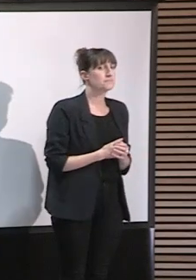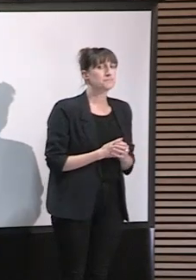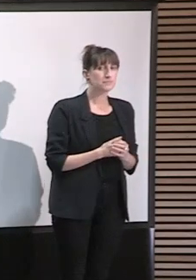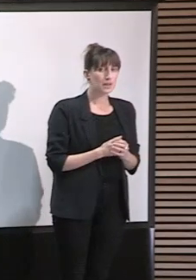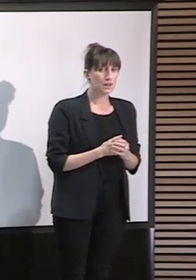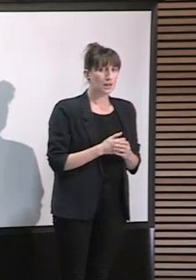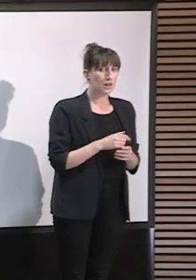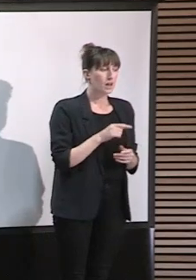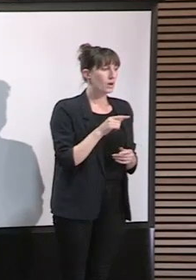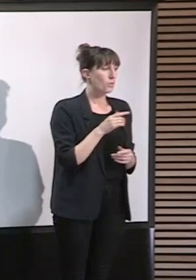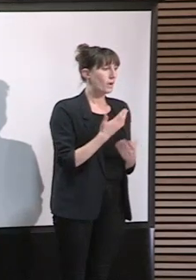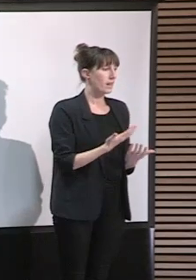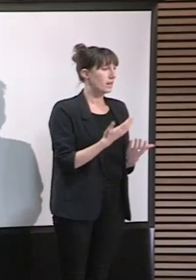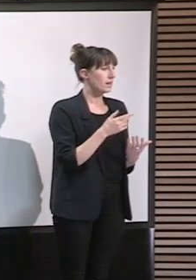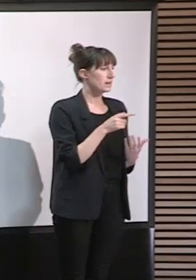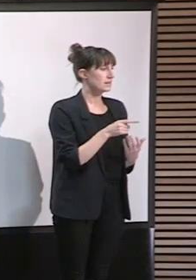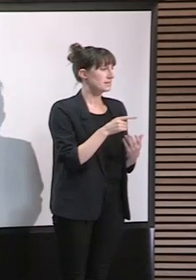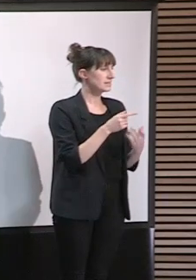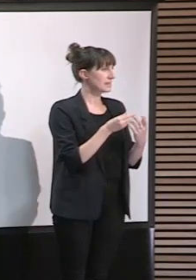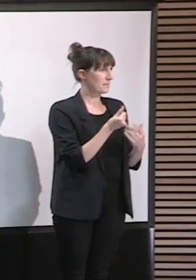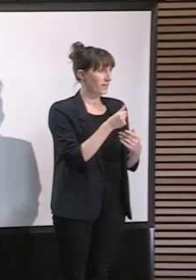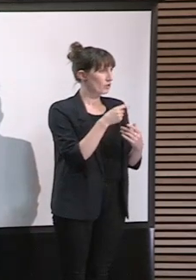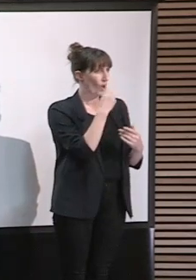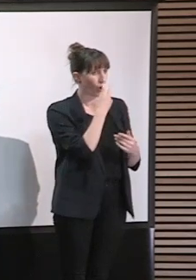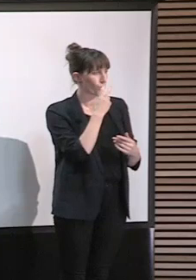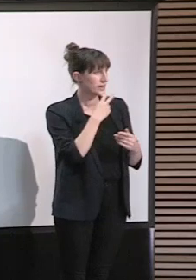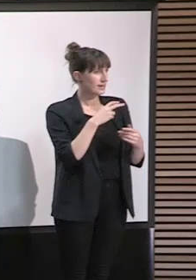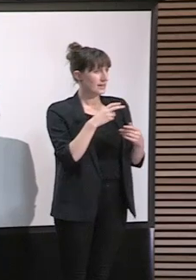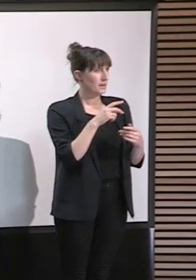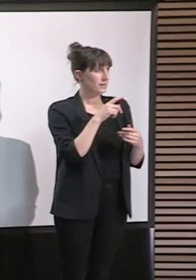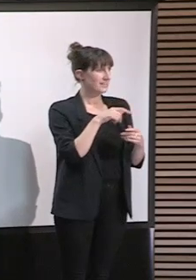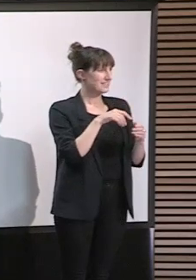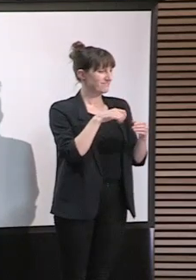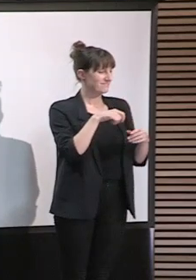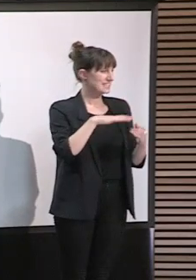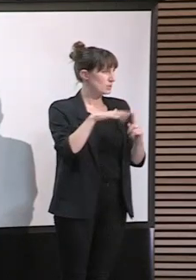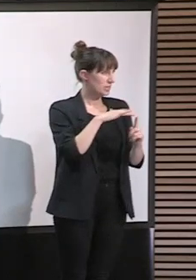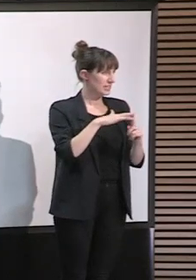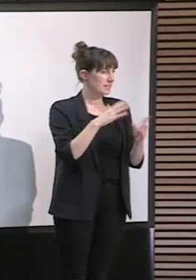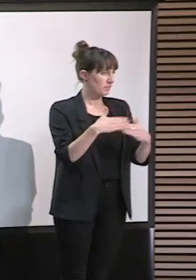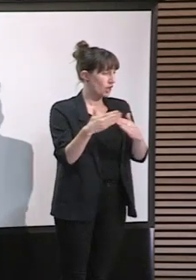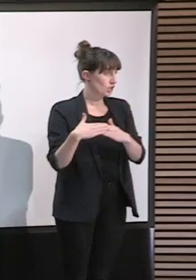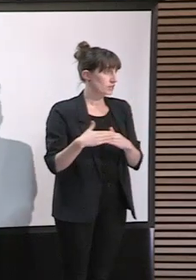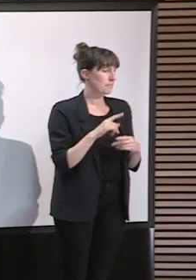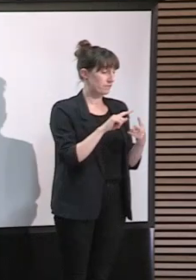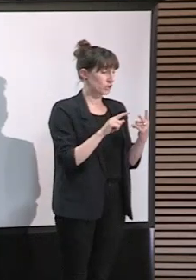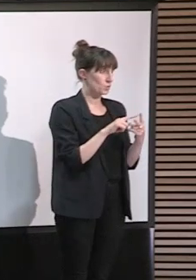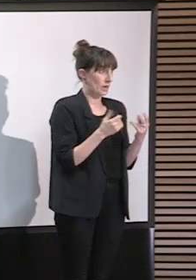are go against this current sequencing? We don't. Six have been closed because we felt there